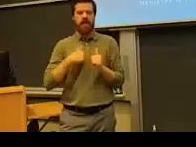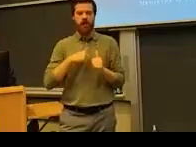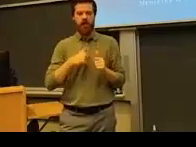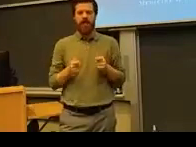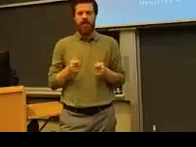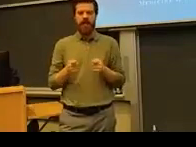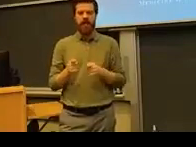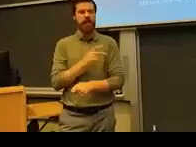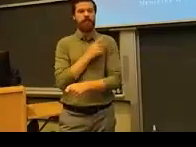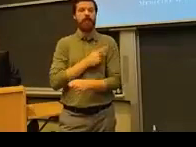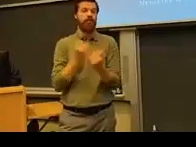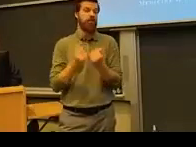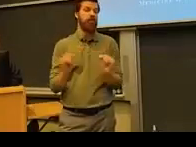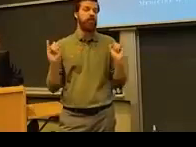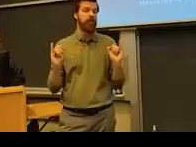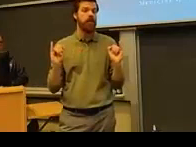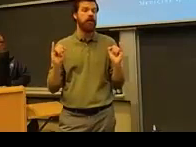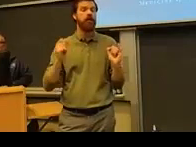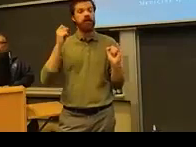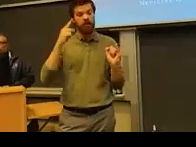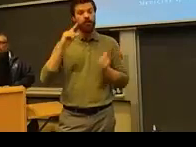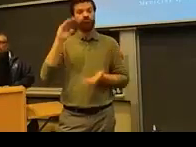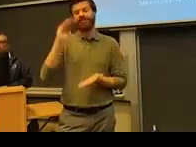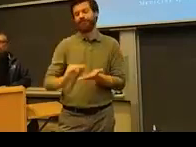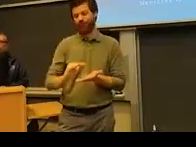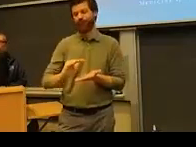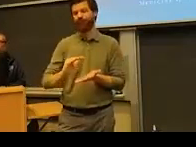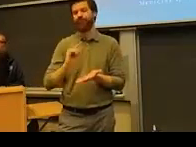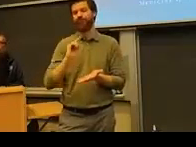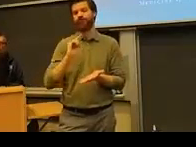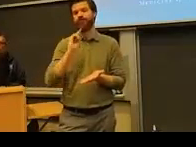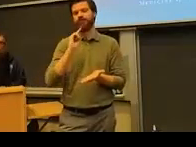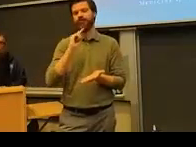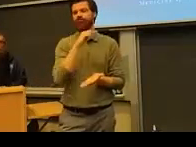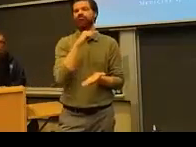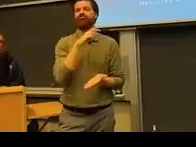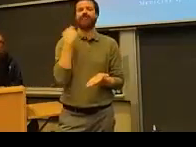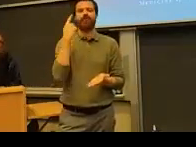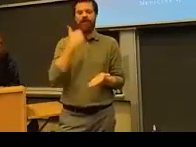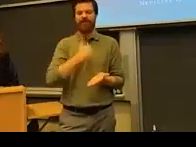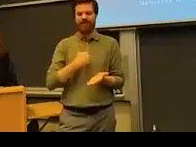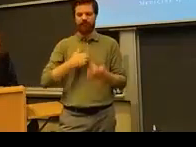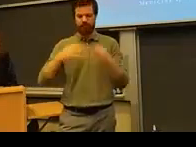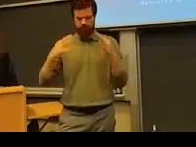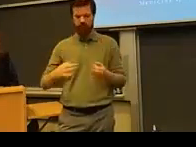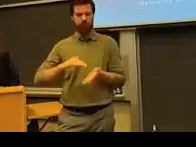patient autonomy in a way that reduces the risks of self-directed discharge and um allows people to